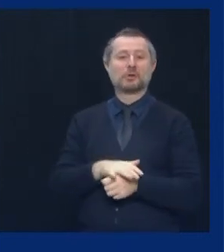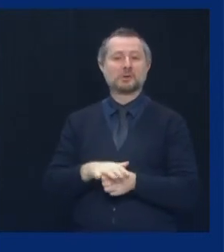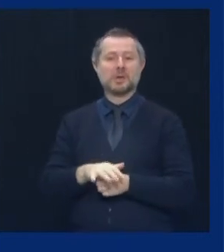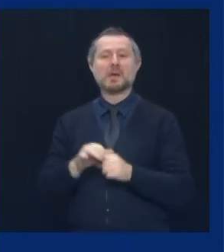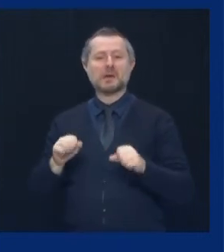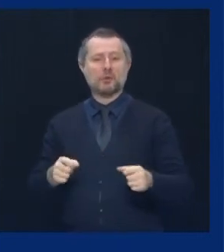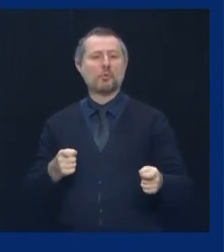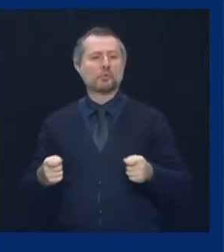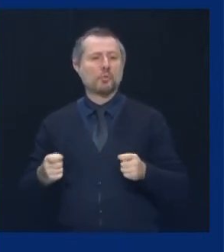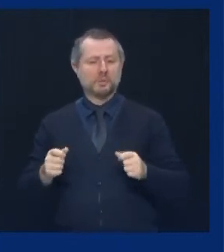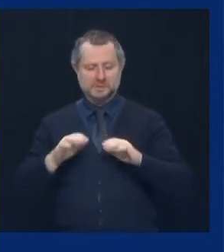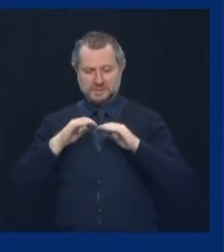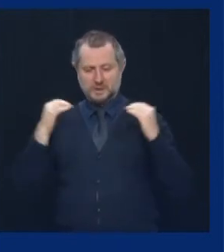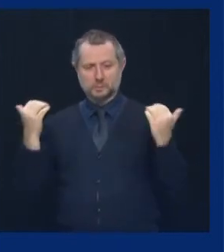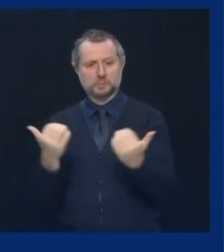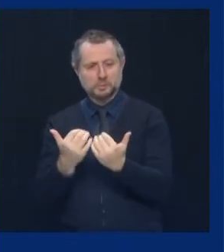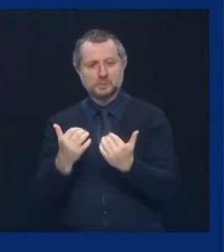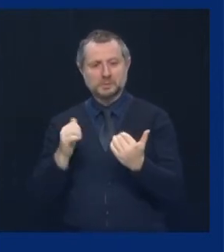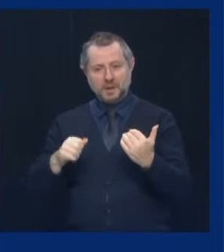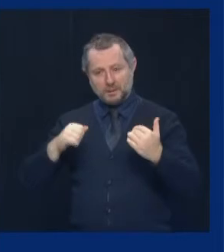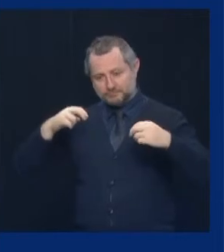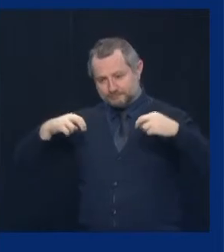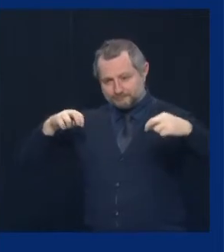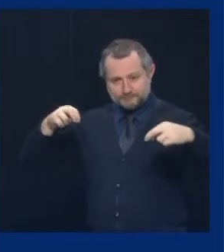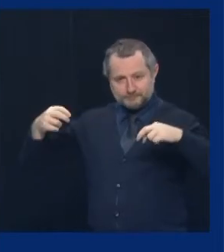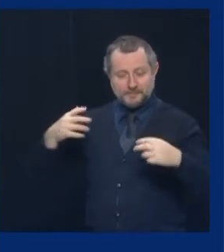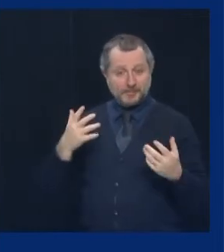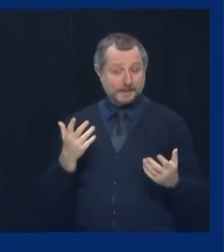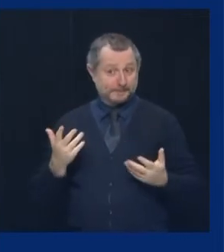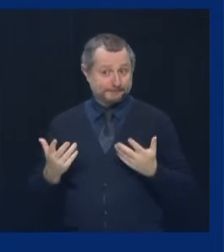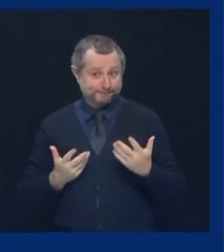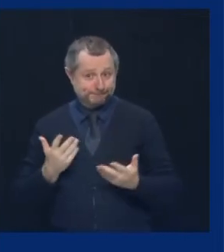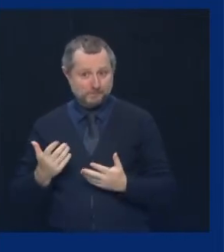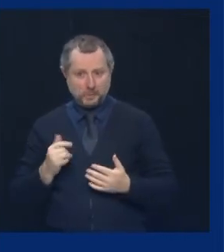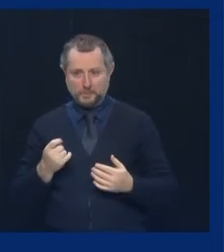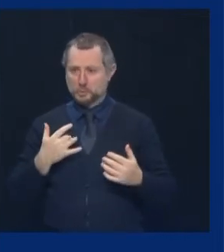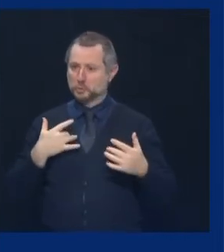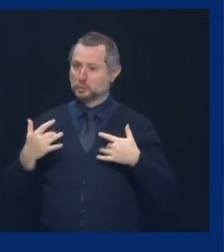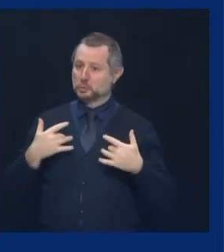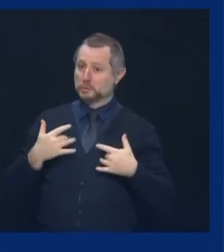YOU KNOW, THE STADIUM IS